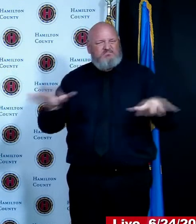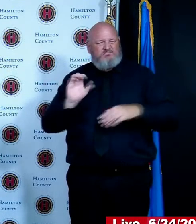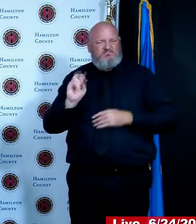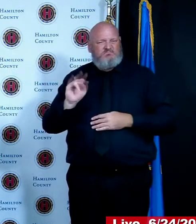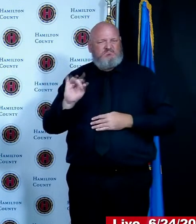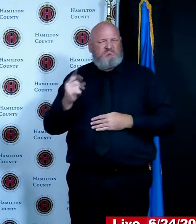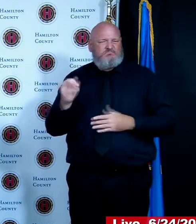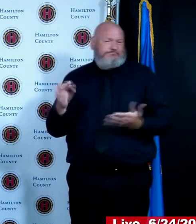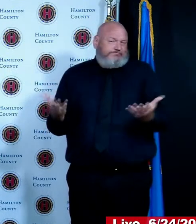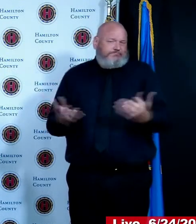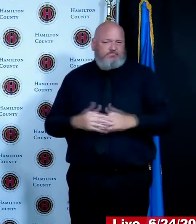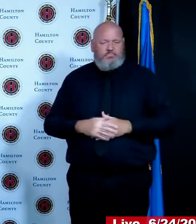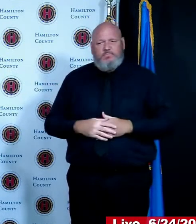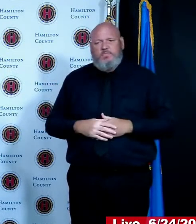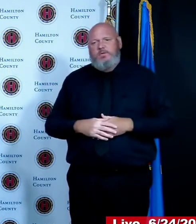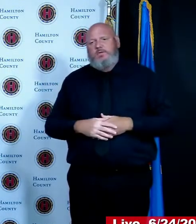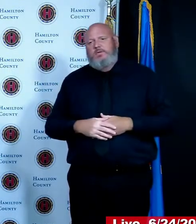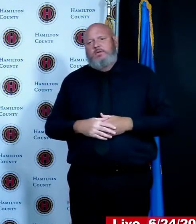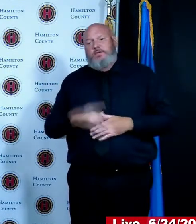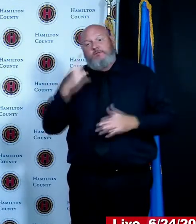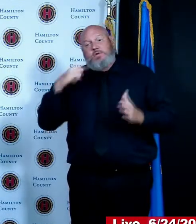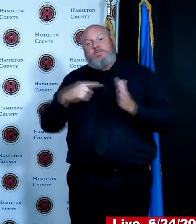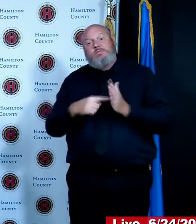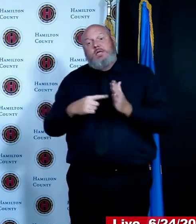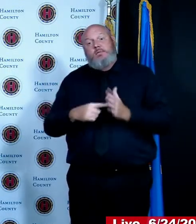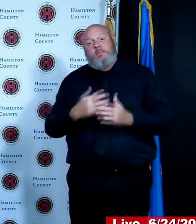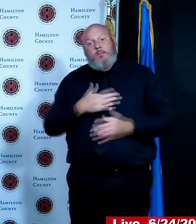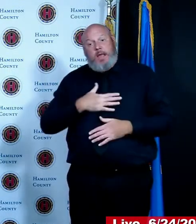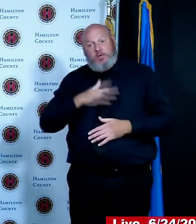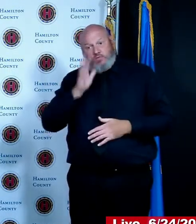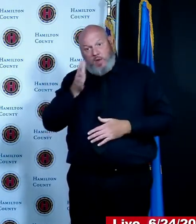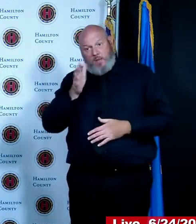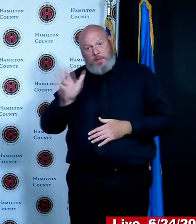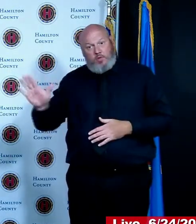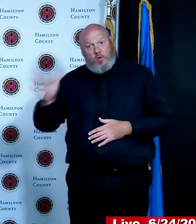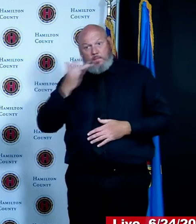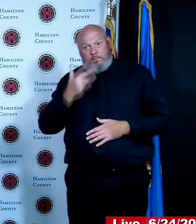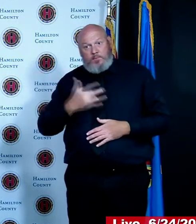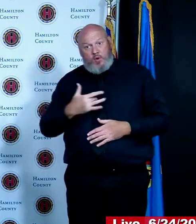grandma that is a type of a mass gathering that can spread Covid-19 one